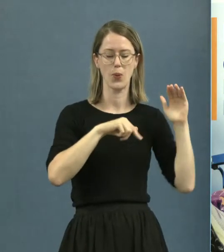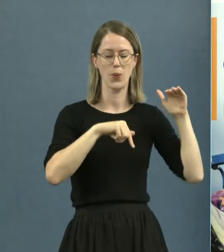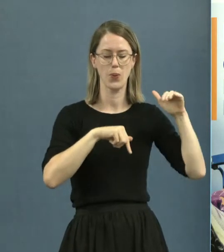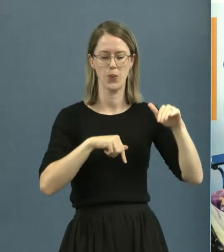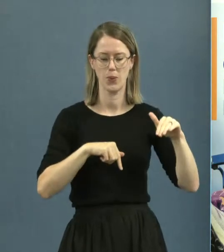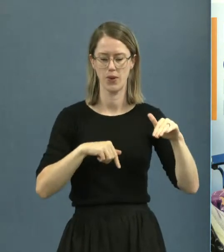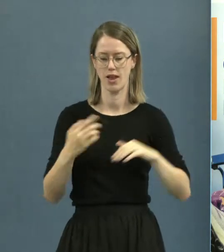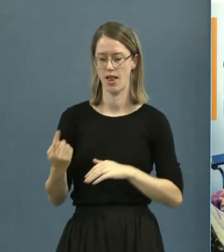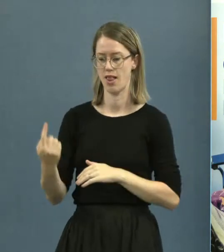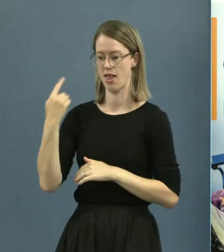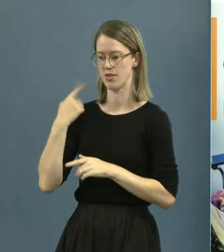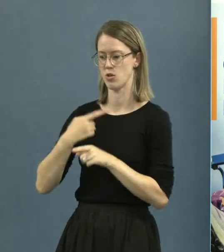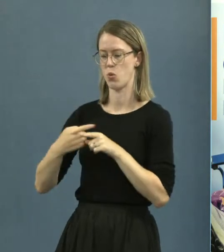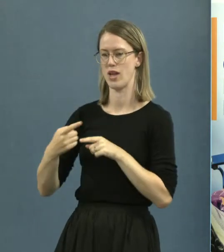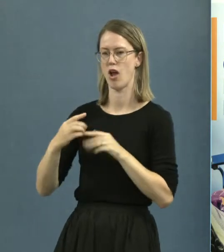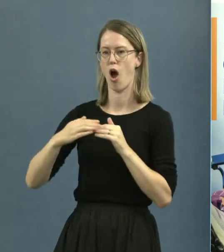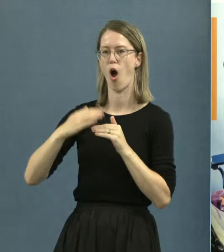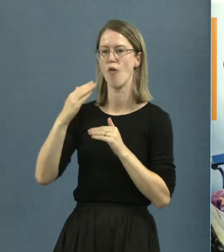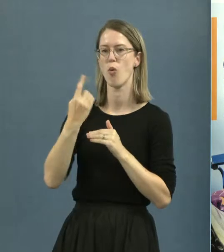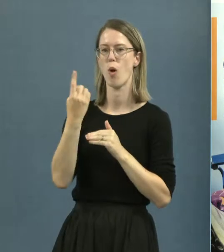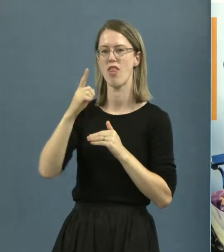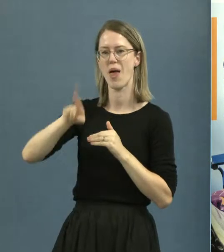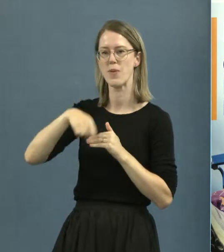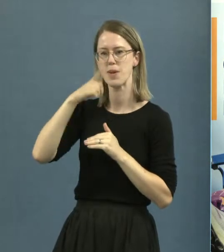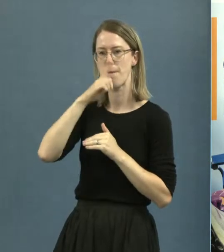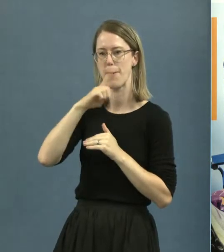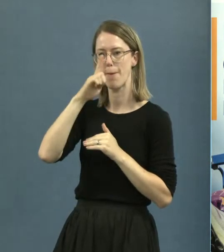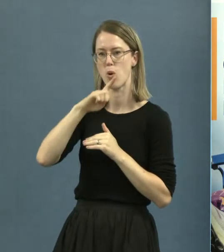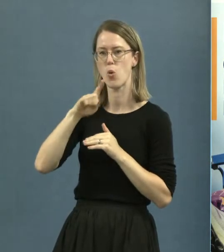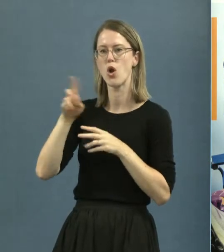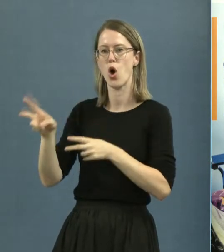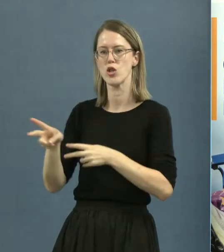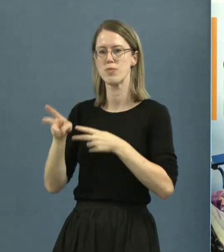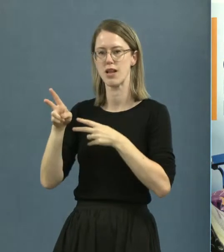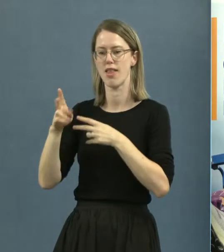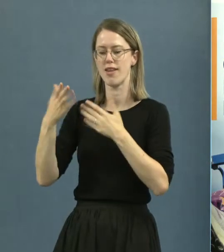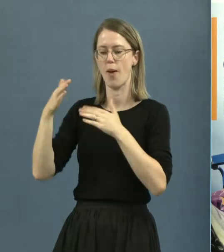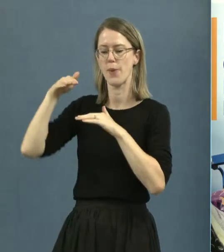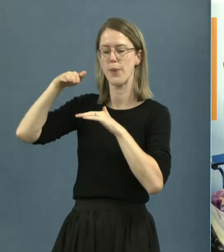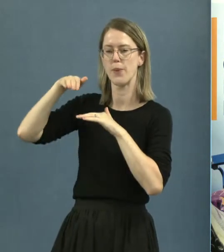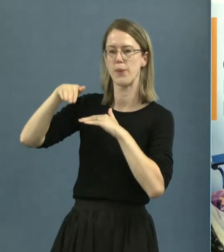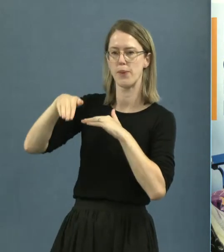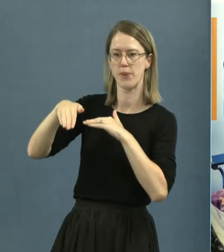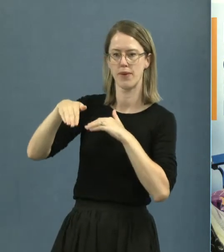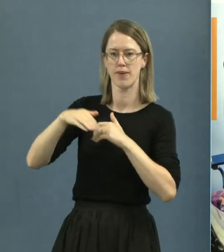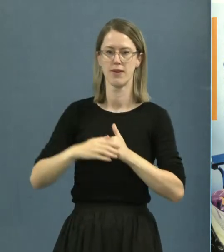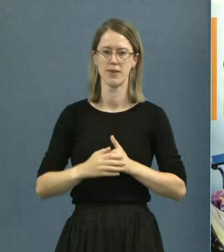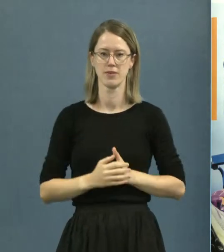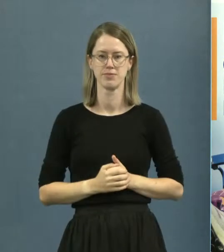33 people in ICU and 1016 people in hospital last Monday